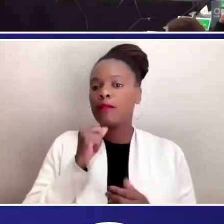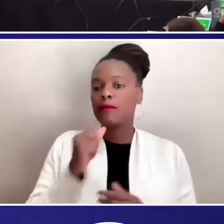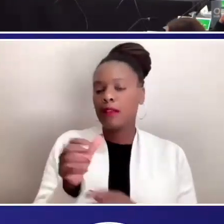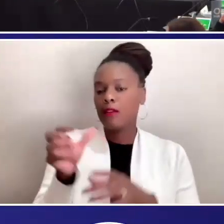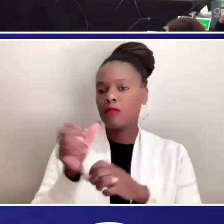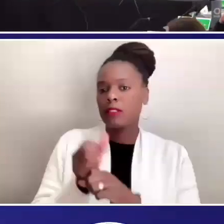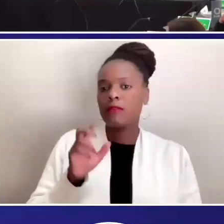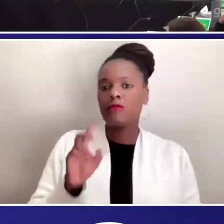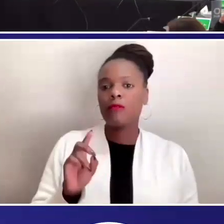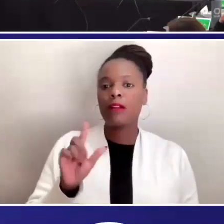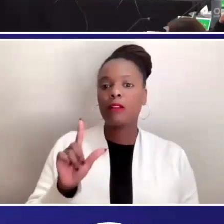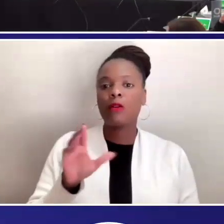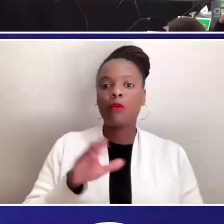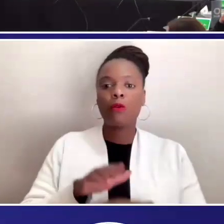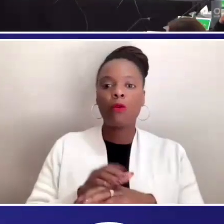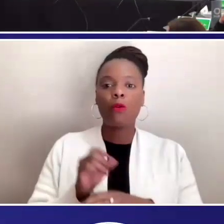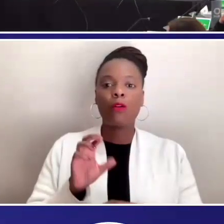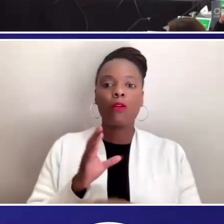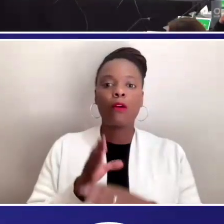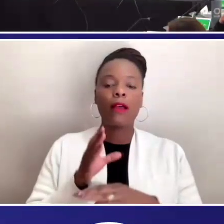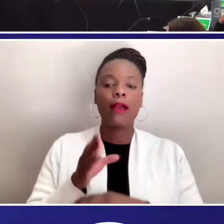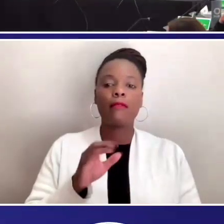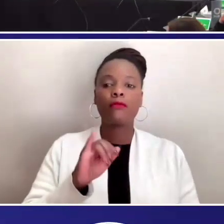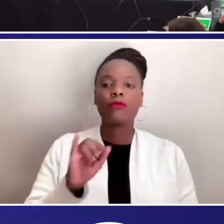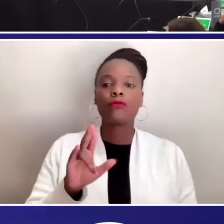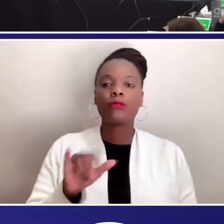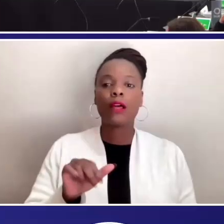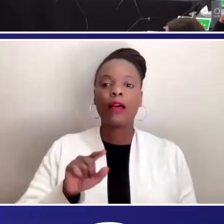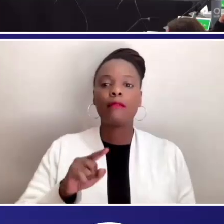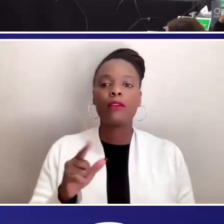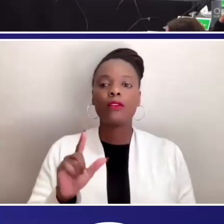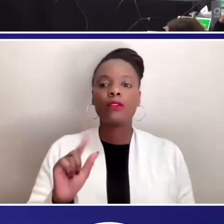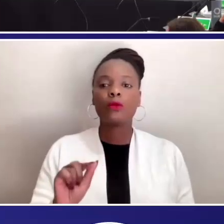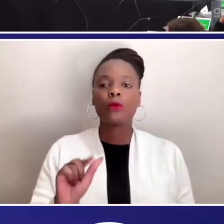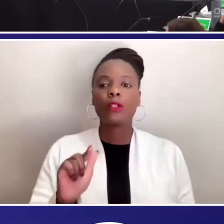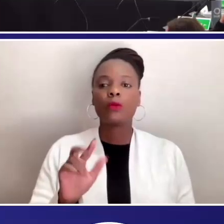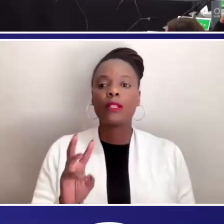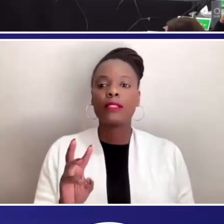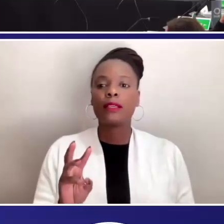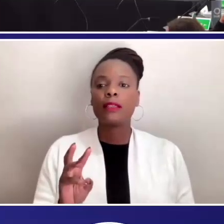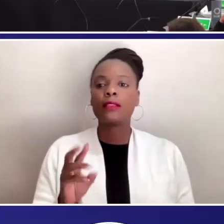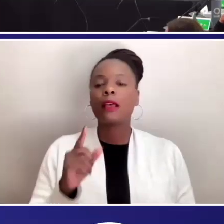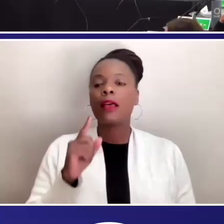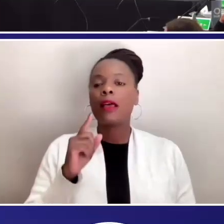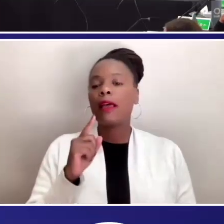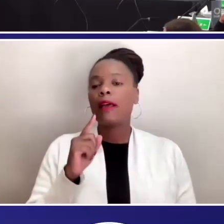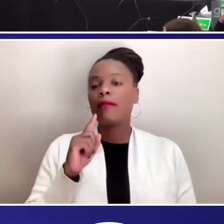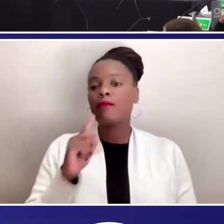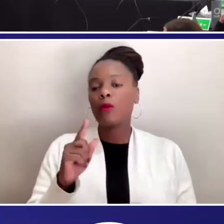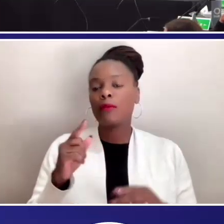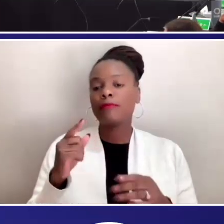consolidation loan borrowers who entered repayment before July 1, 2006, and have not received a Direct Loan